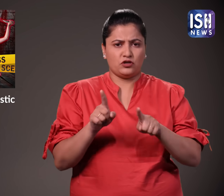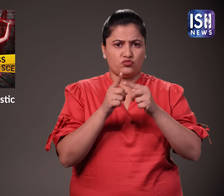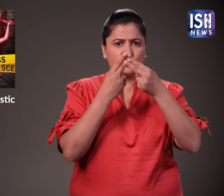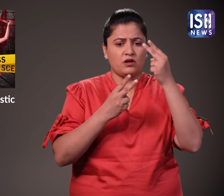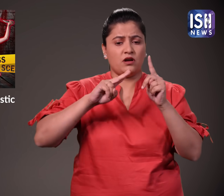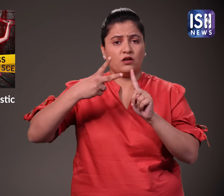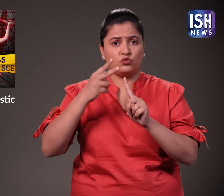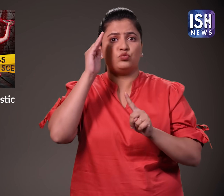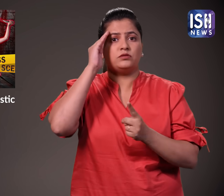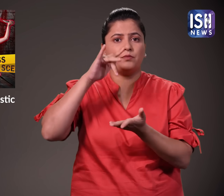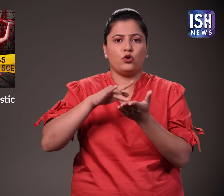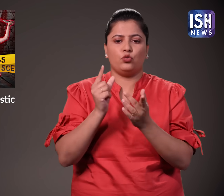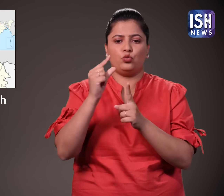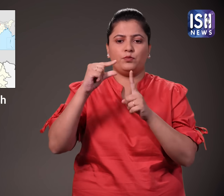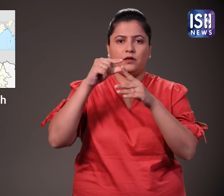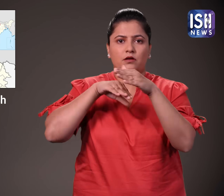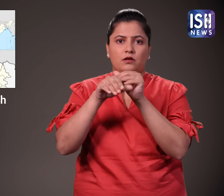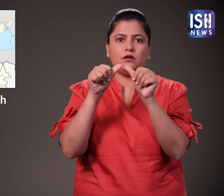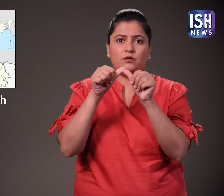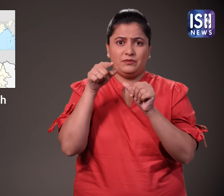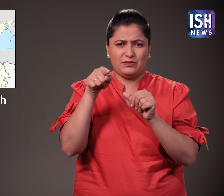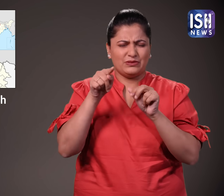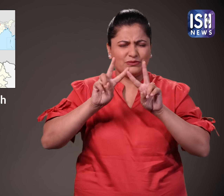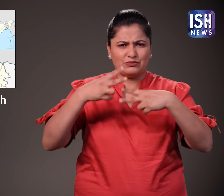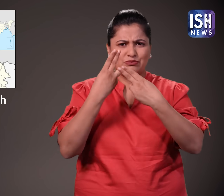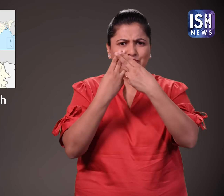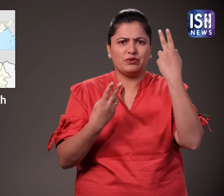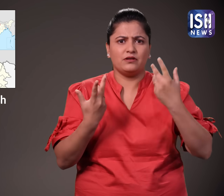Here’s another strange incident that happened in UP's Auraiya district.